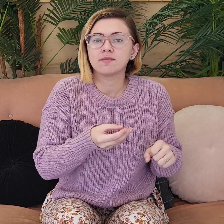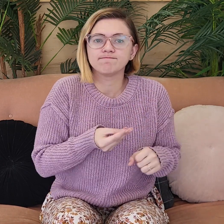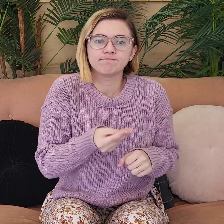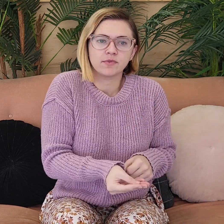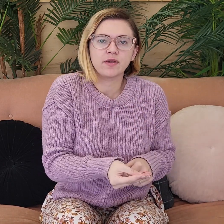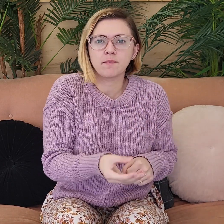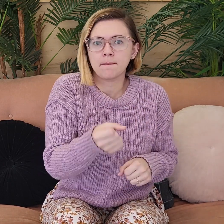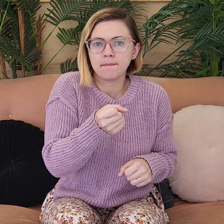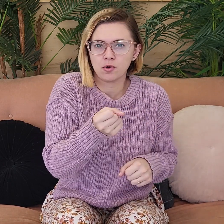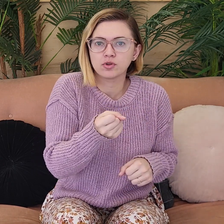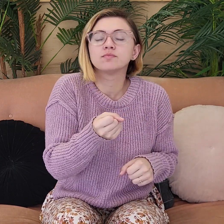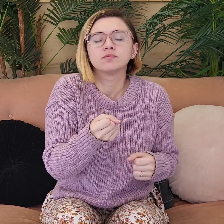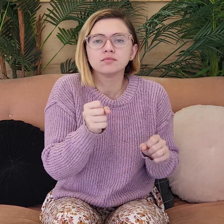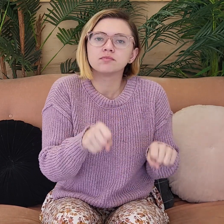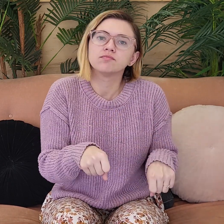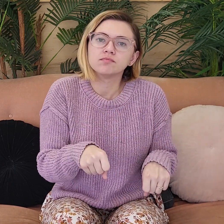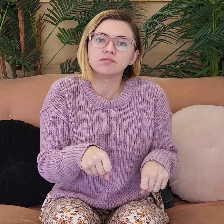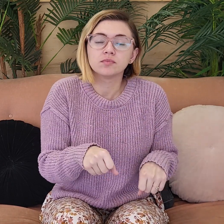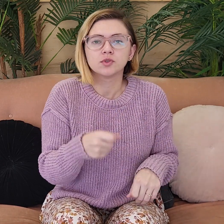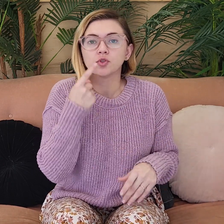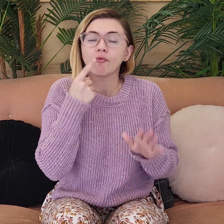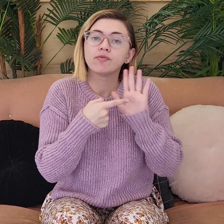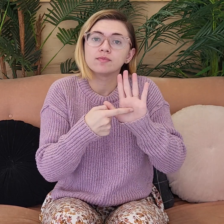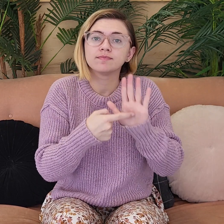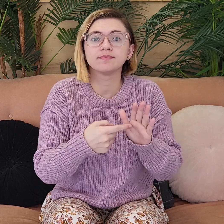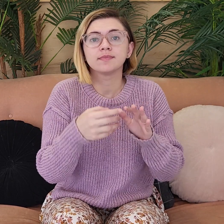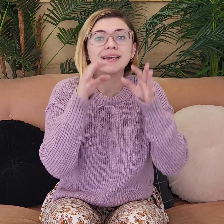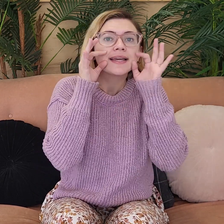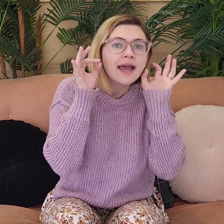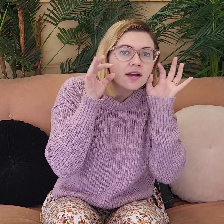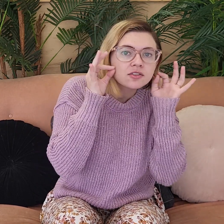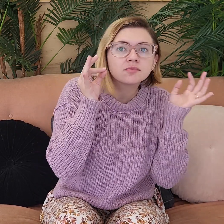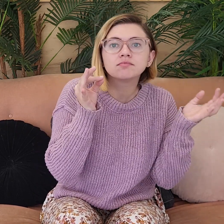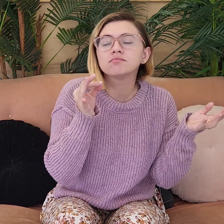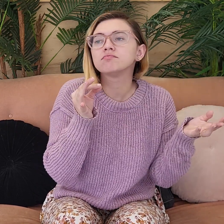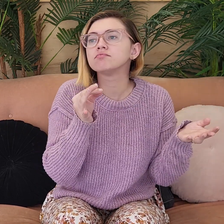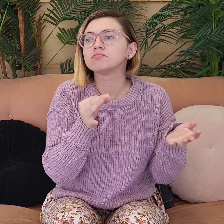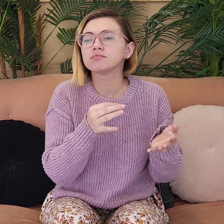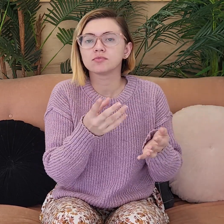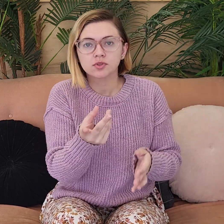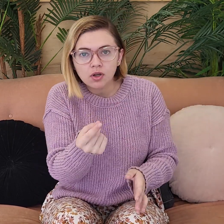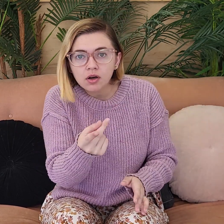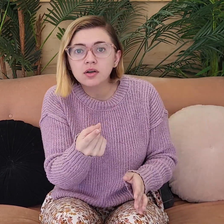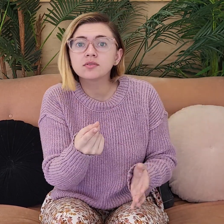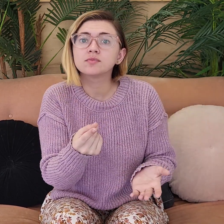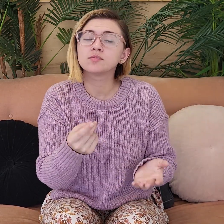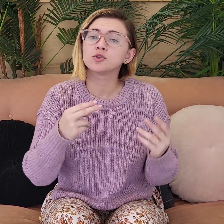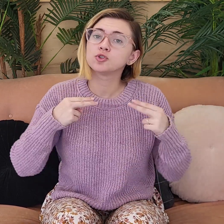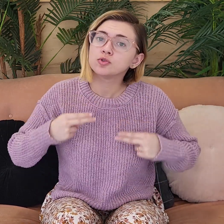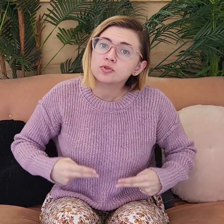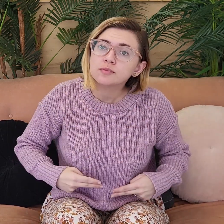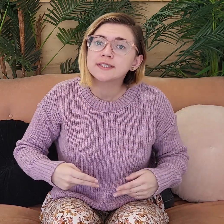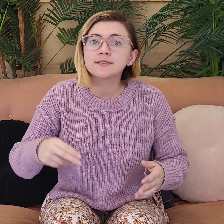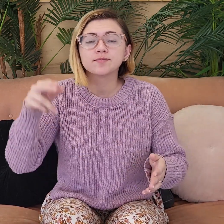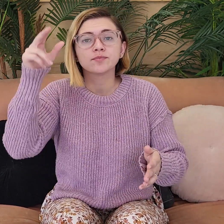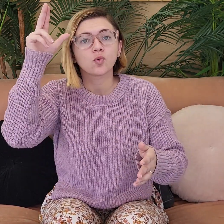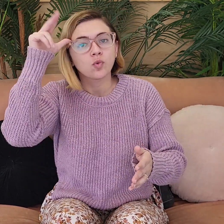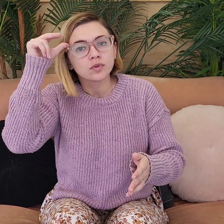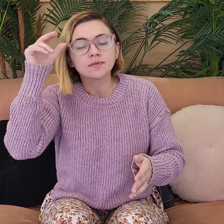Can provide milk to their young. So for example, cats, dogs, humans,